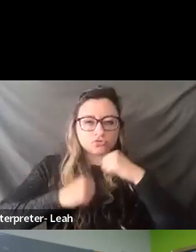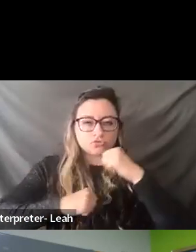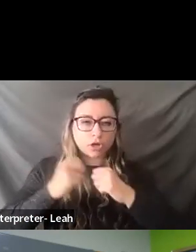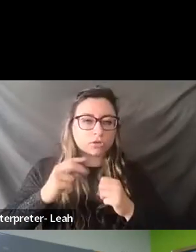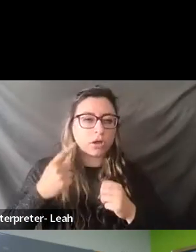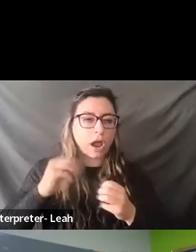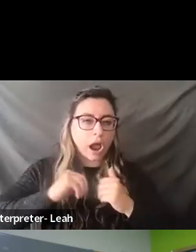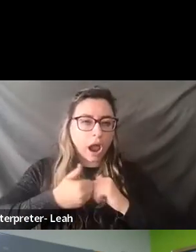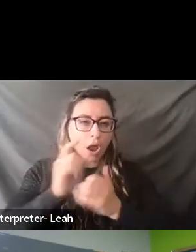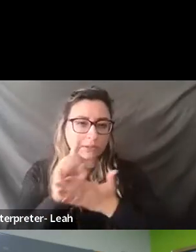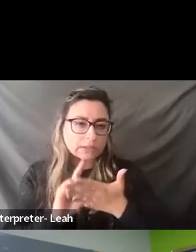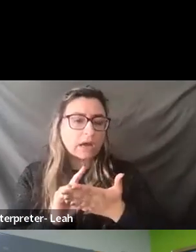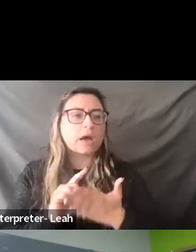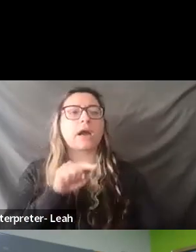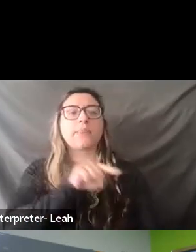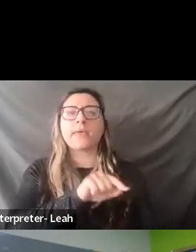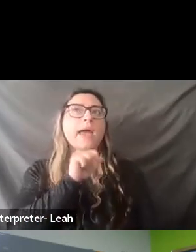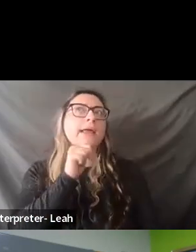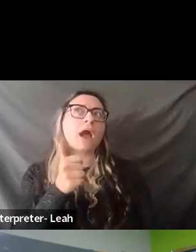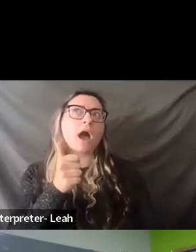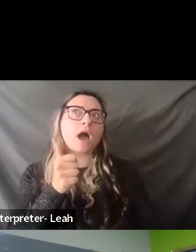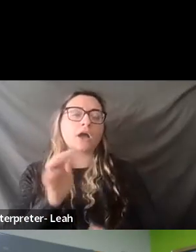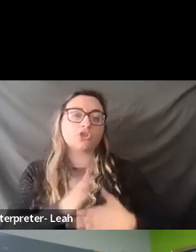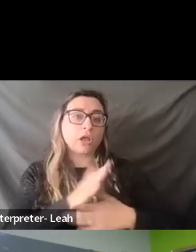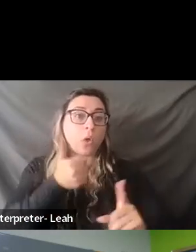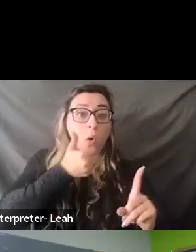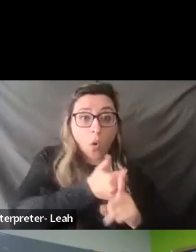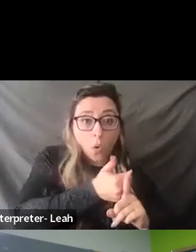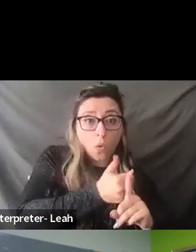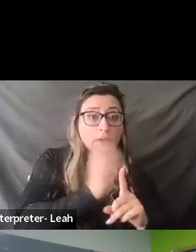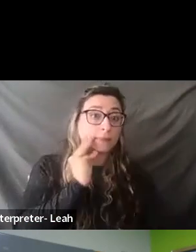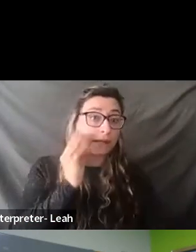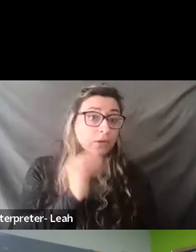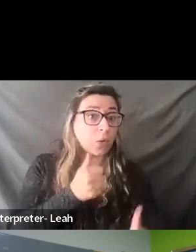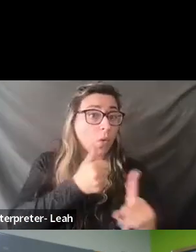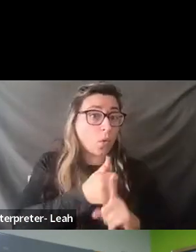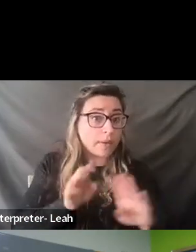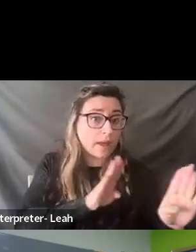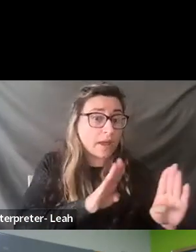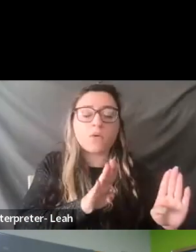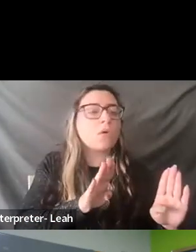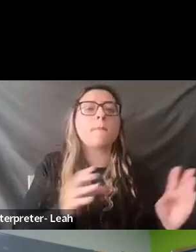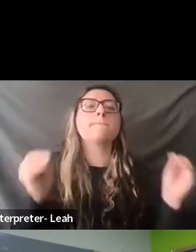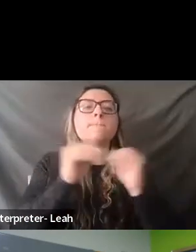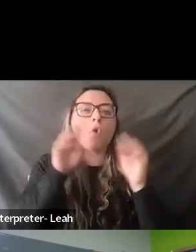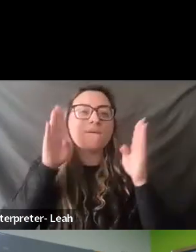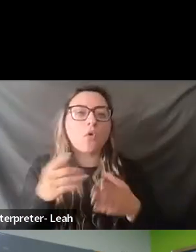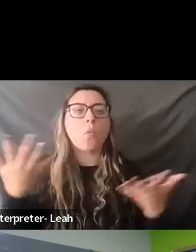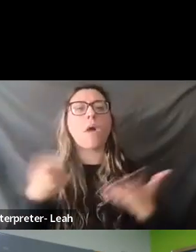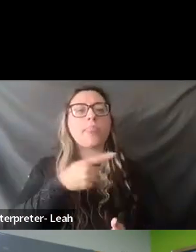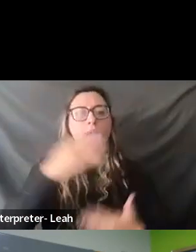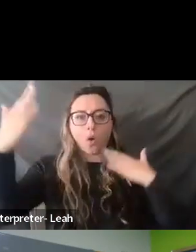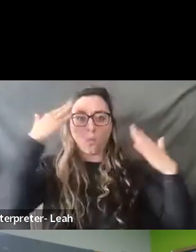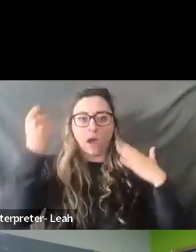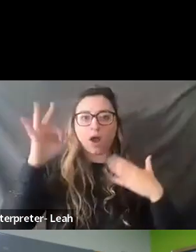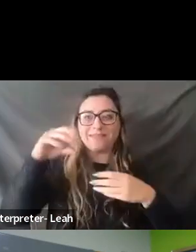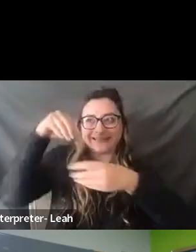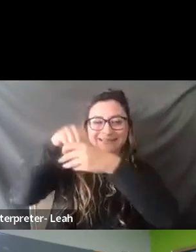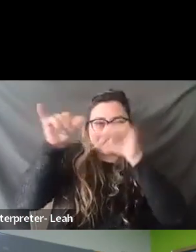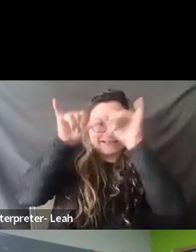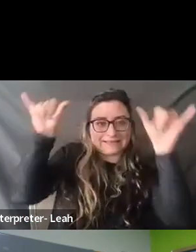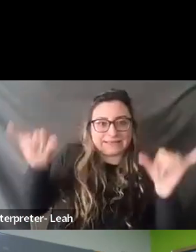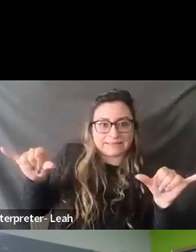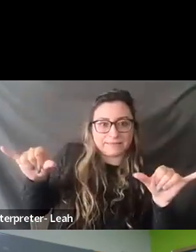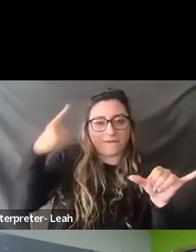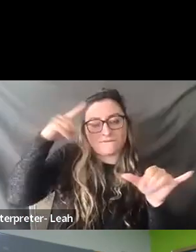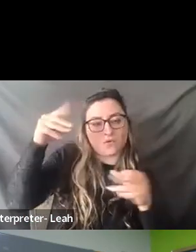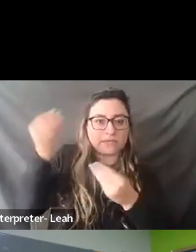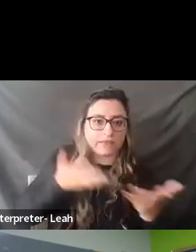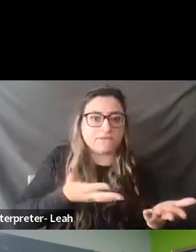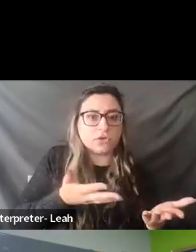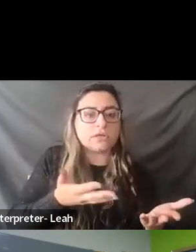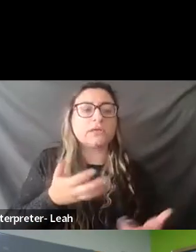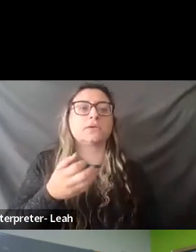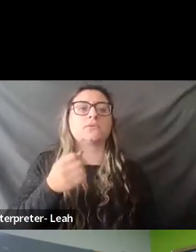And once we were able to communicate adequately that they -- that this was anonymous, that this was shared experience, and they took the survey.